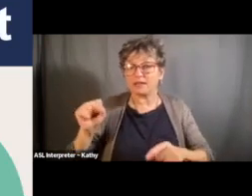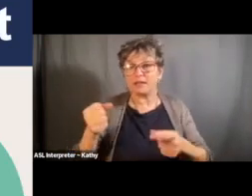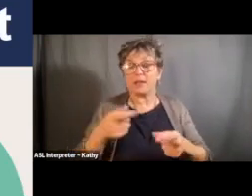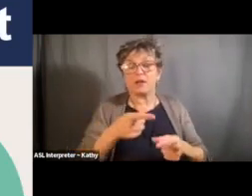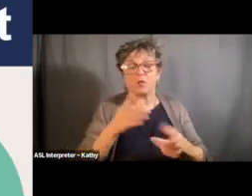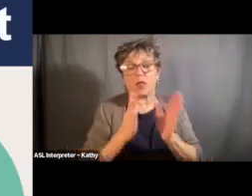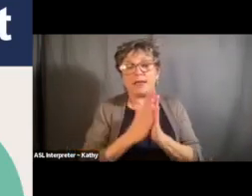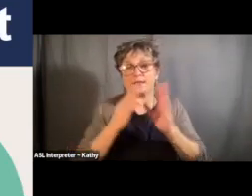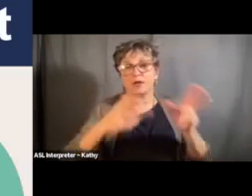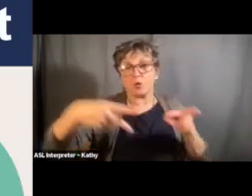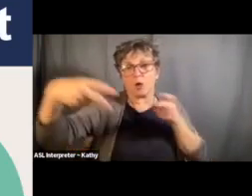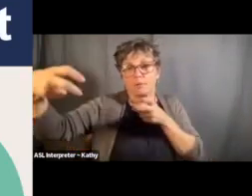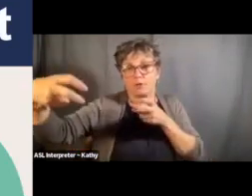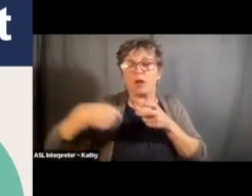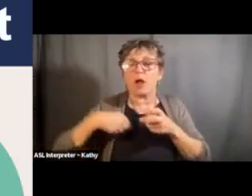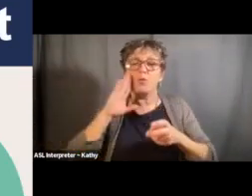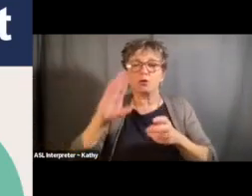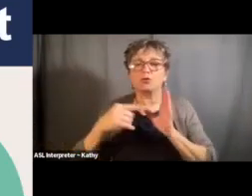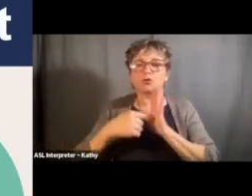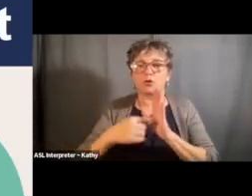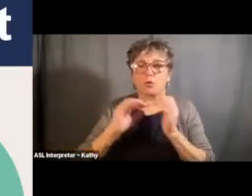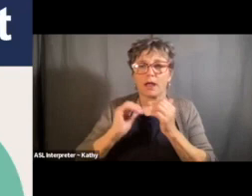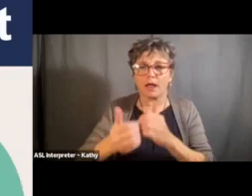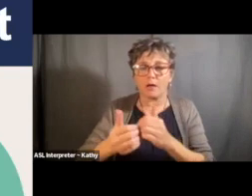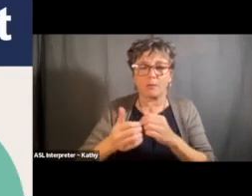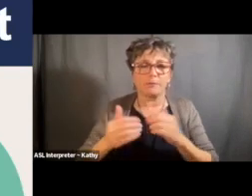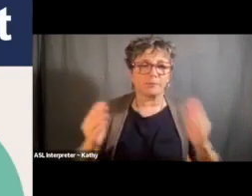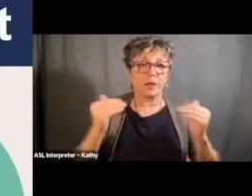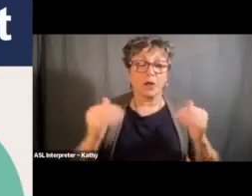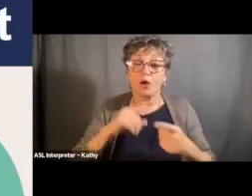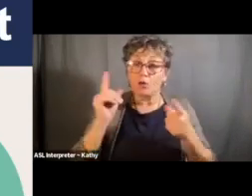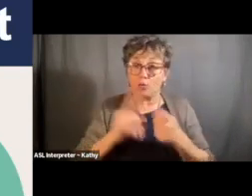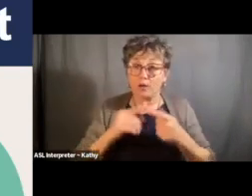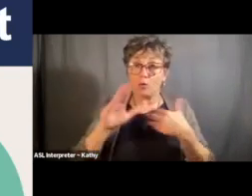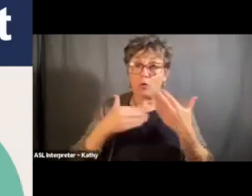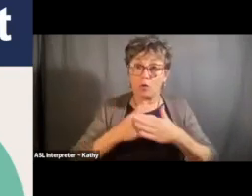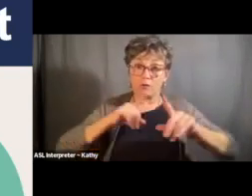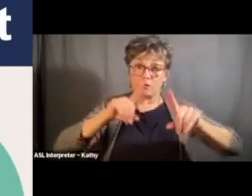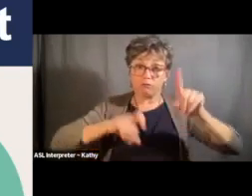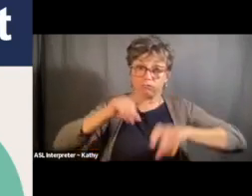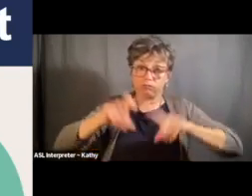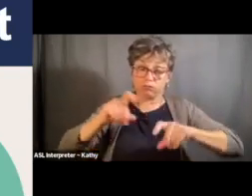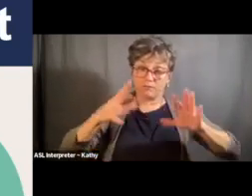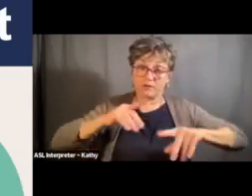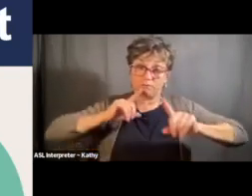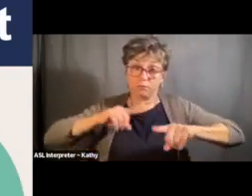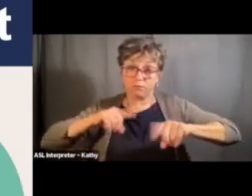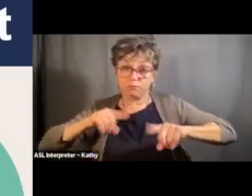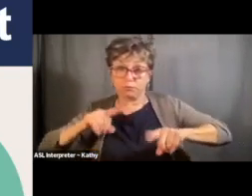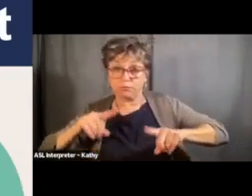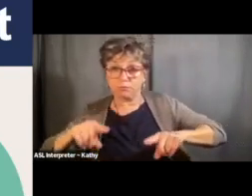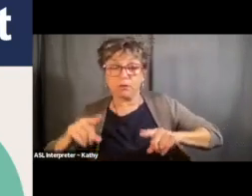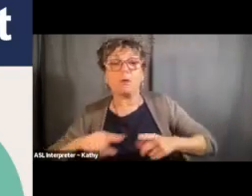Once you've completed that survey, I direct you to the documents item in the left menu